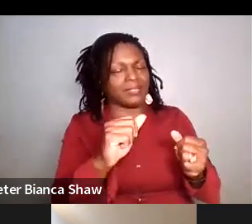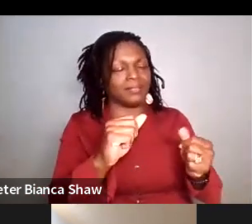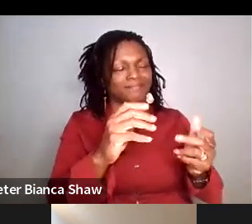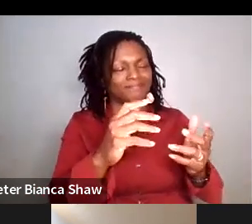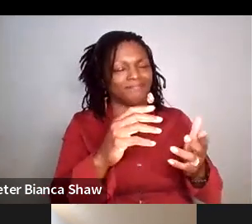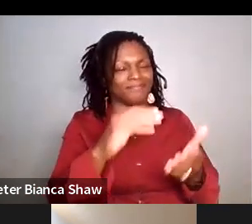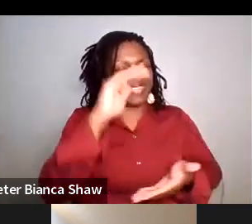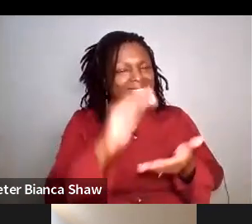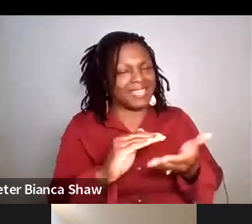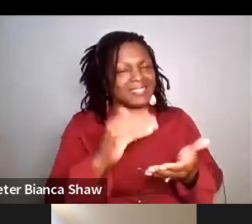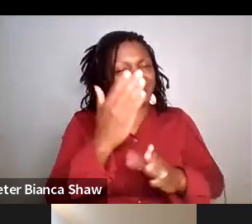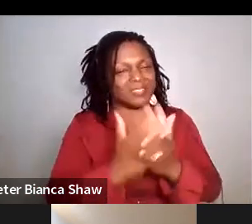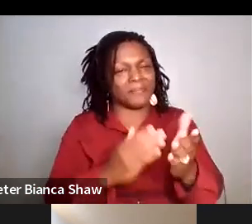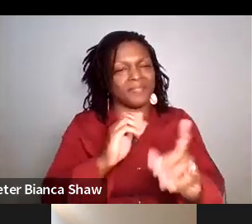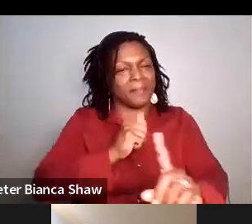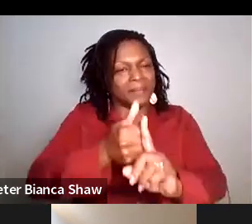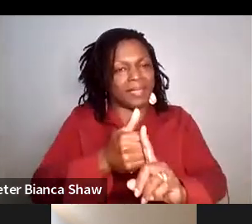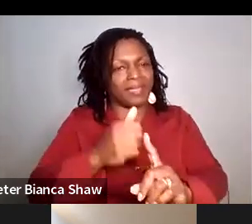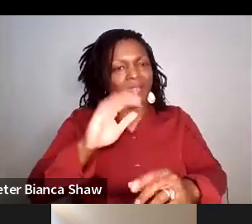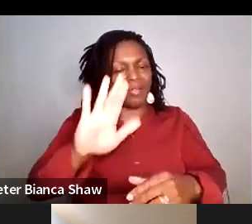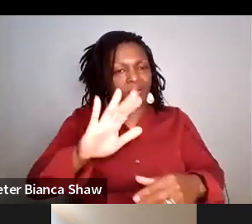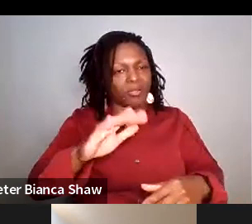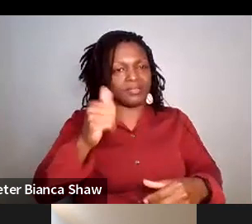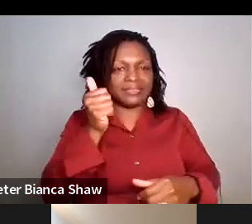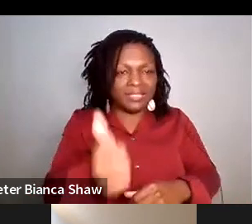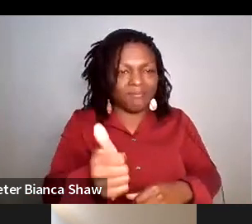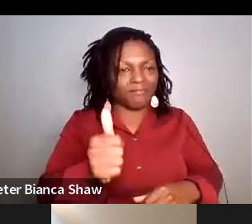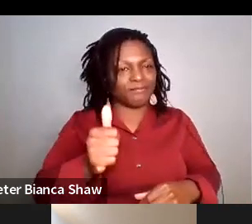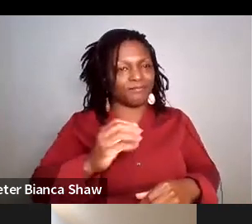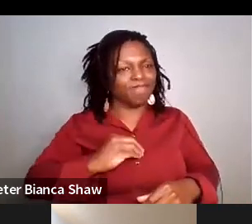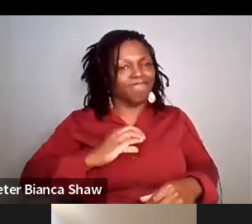Self esteem, and so self-confidence.